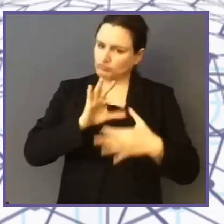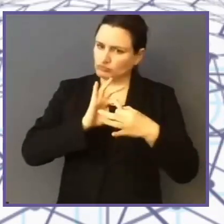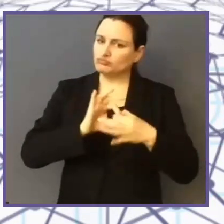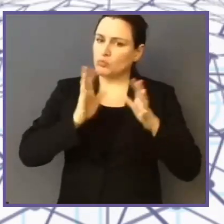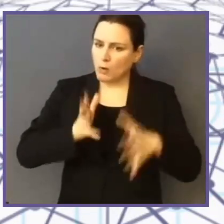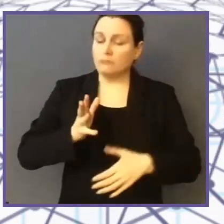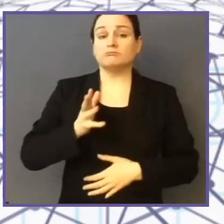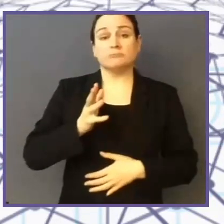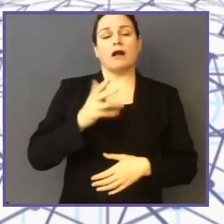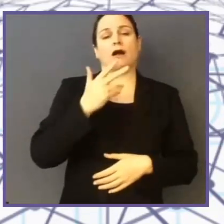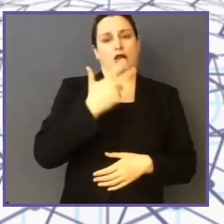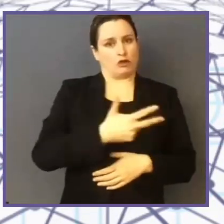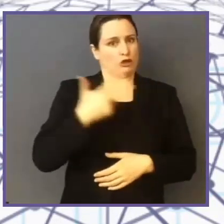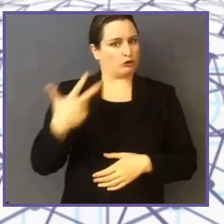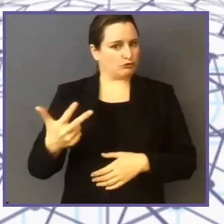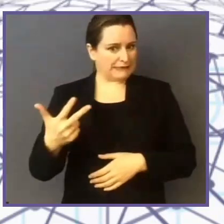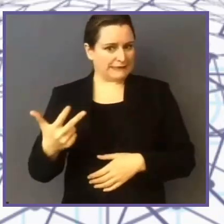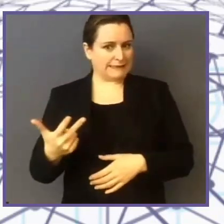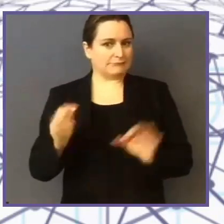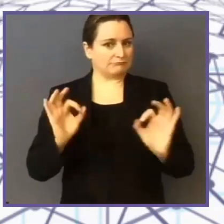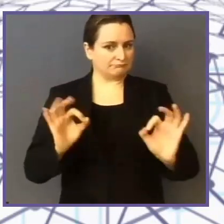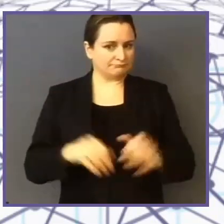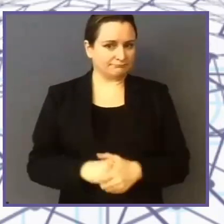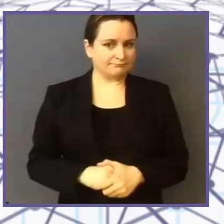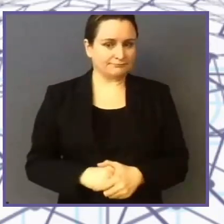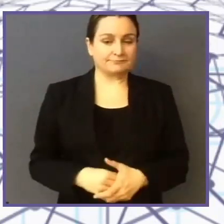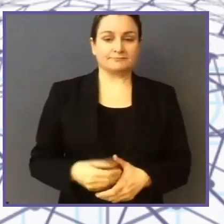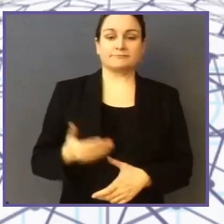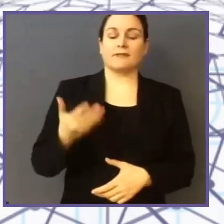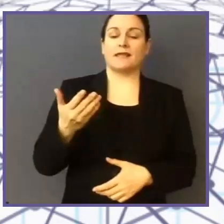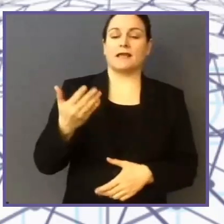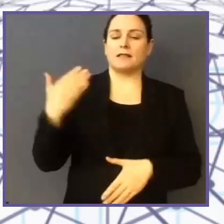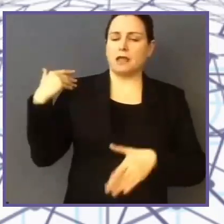issues from the call to action developed as an outcome of the event.